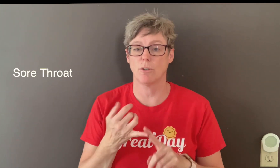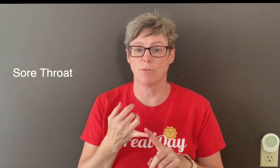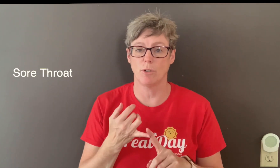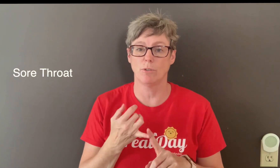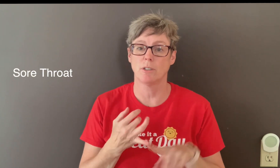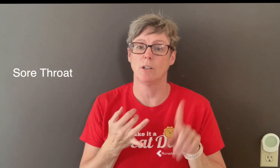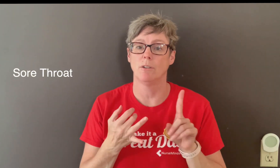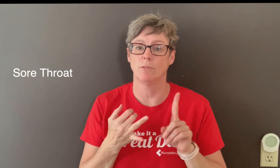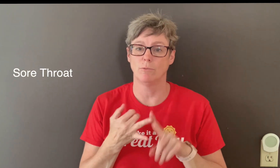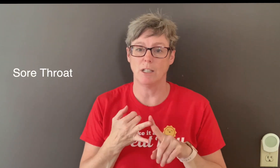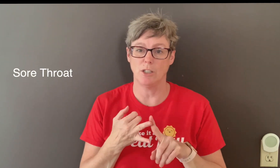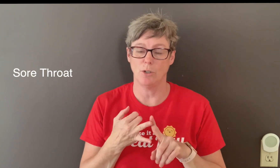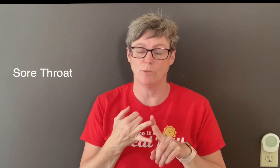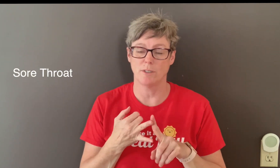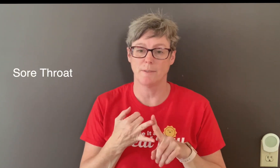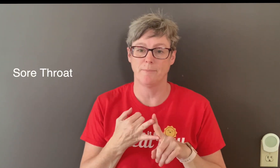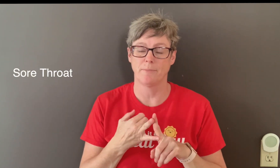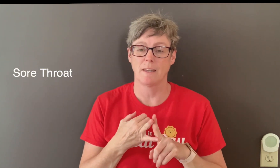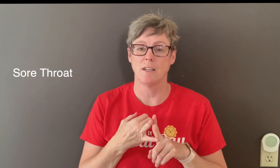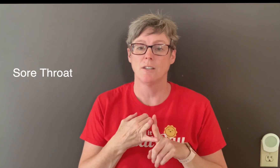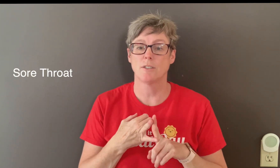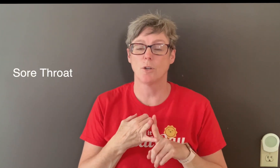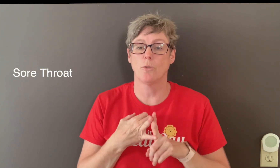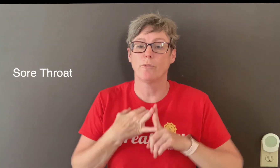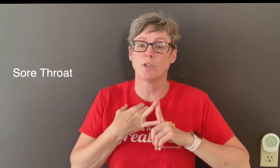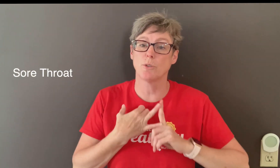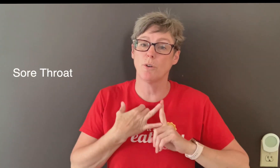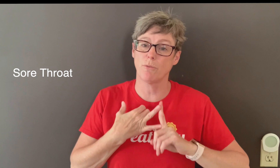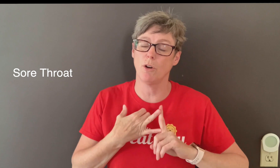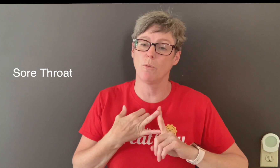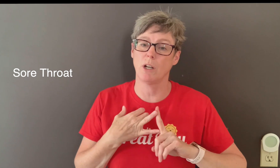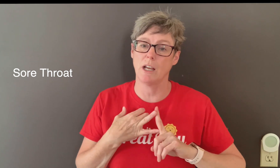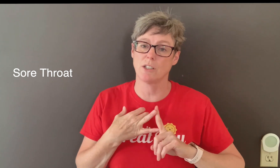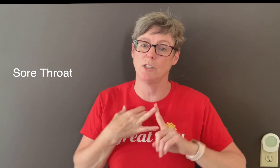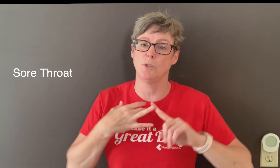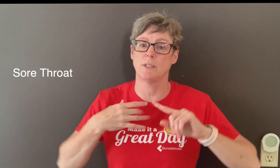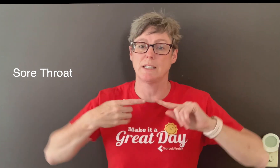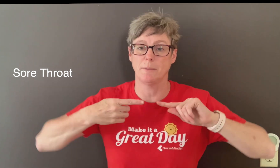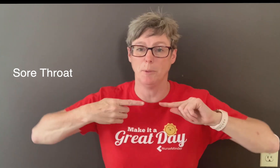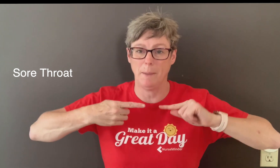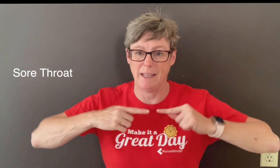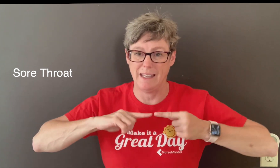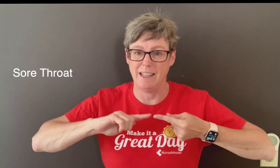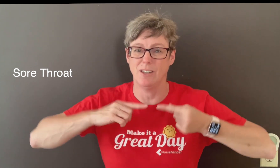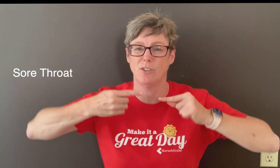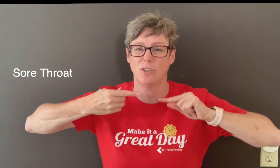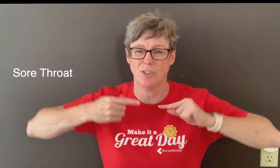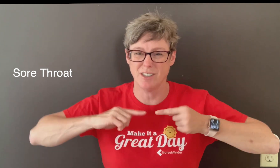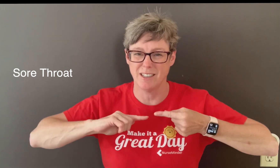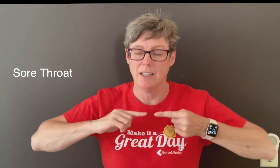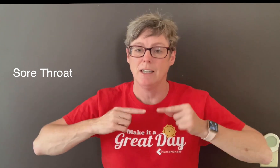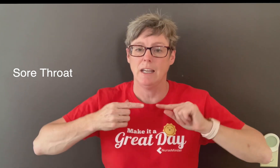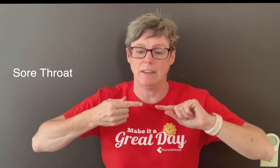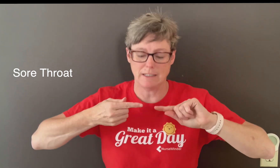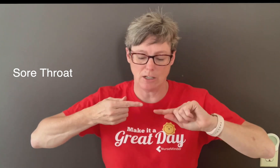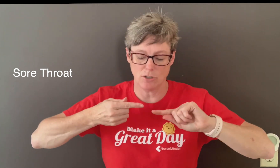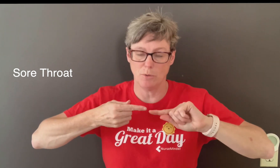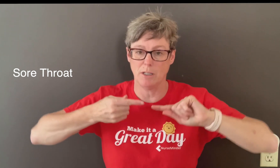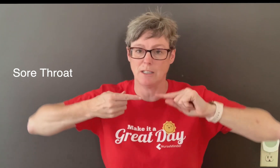throat and runny nose. So for sore throat we're going to actually use the symbol pain and hurt and that's like our two index